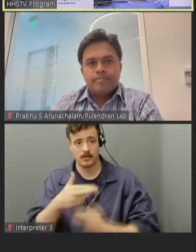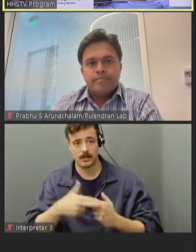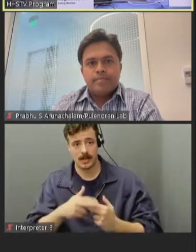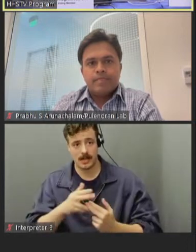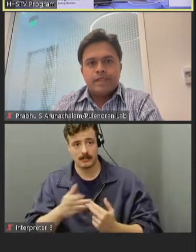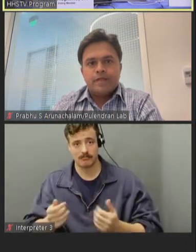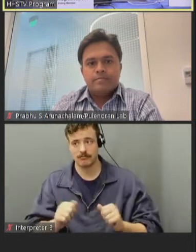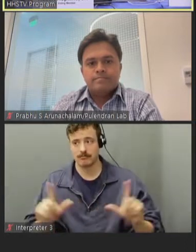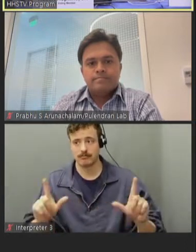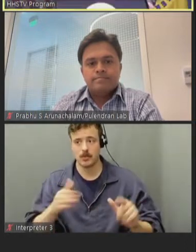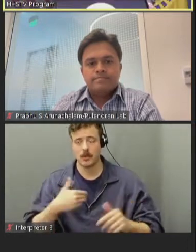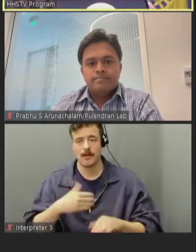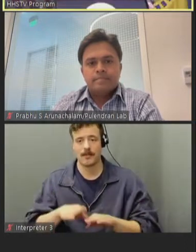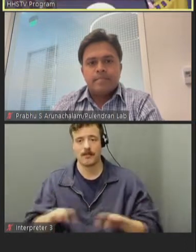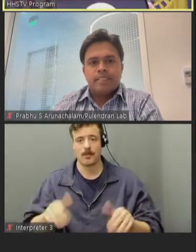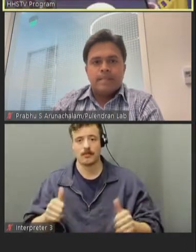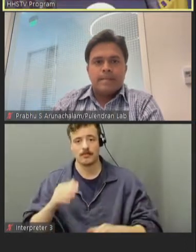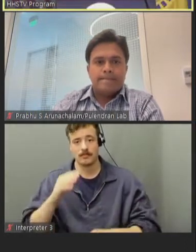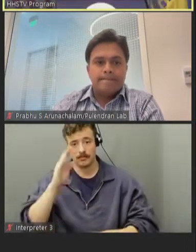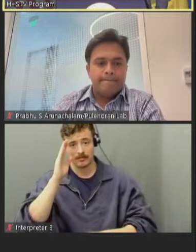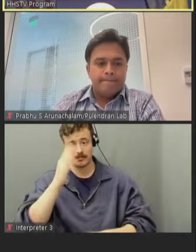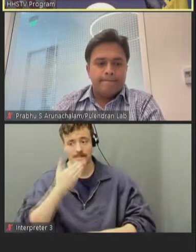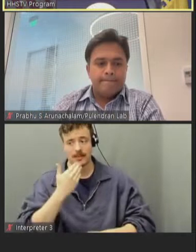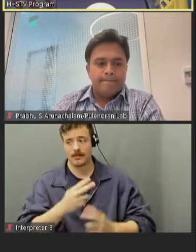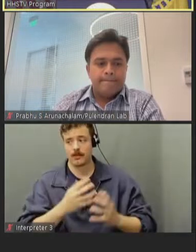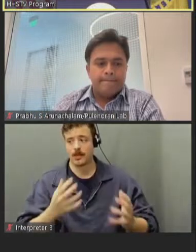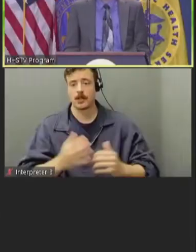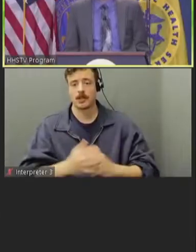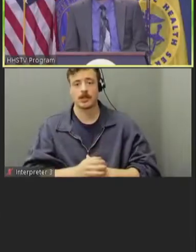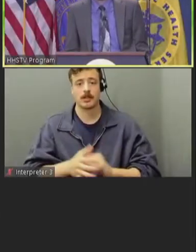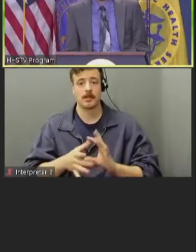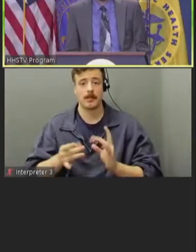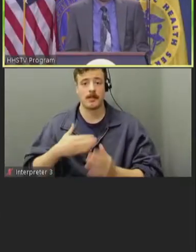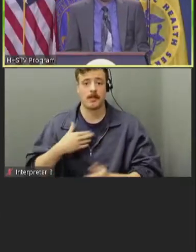Kentner Singleton: All right. Thank you very much. So I mentioned my name is Kentner Singleton.